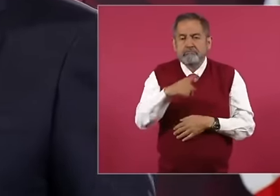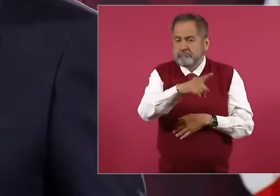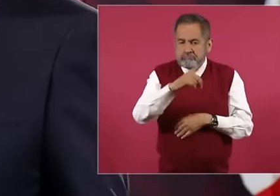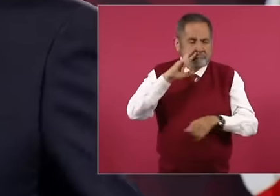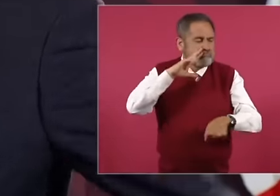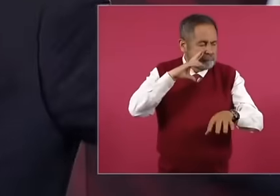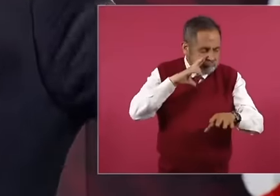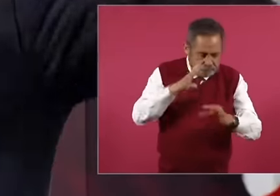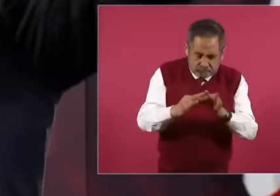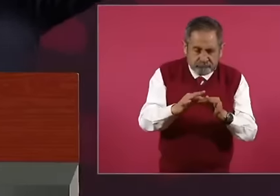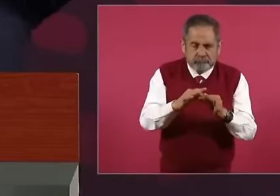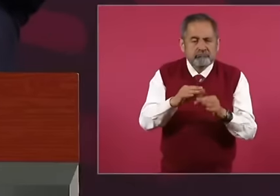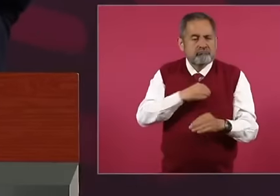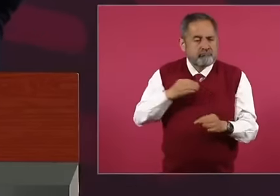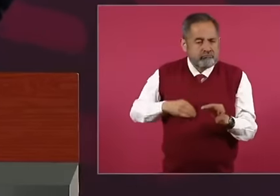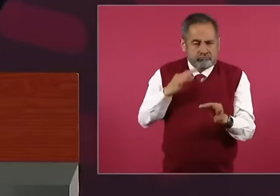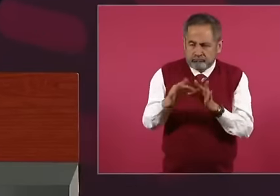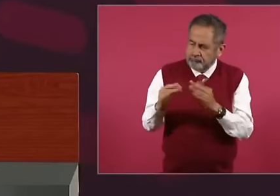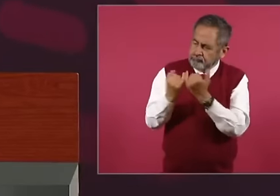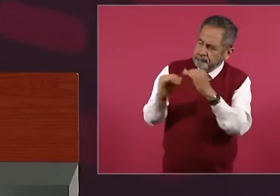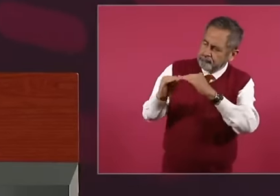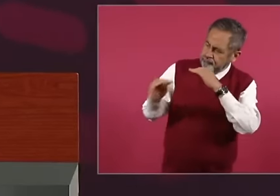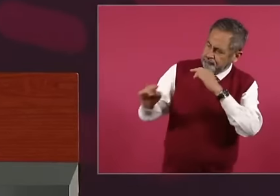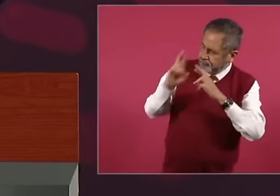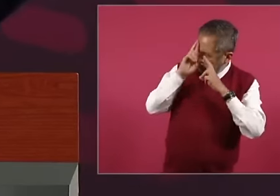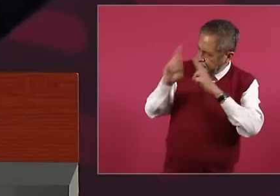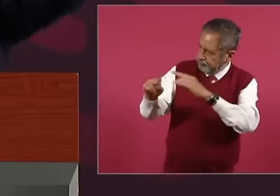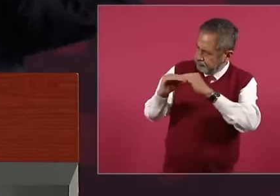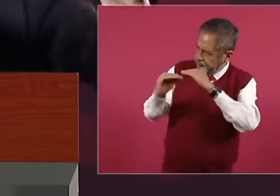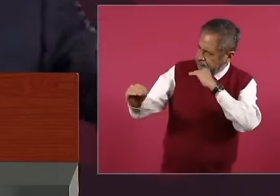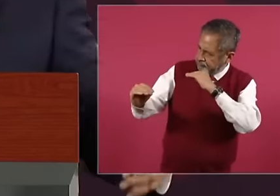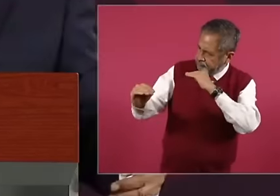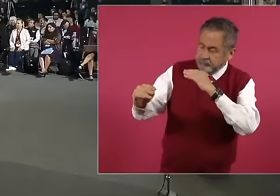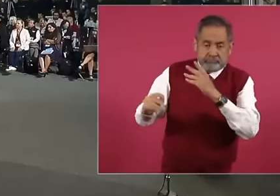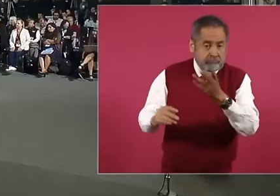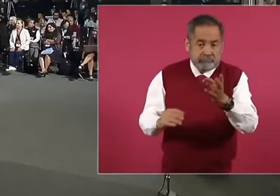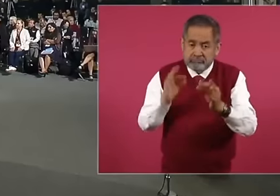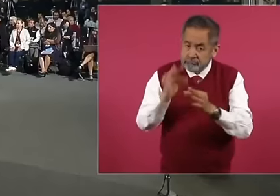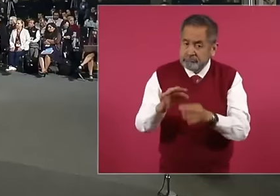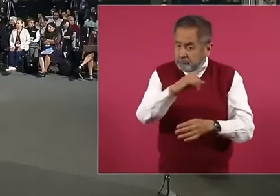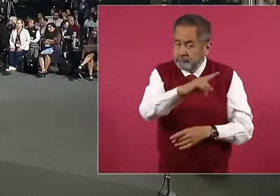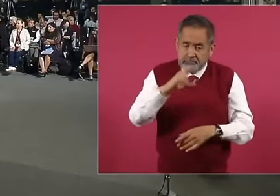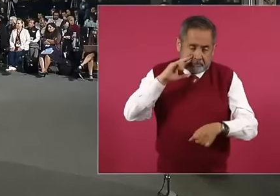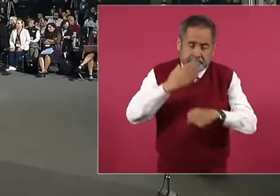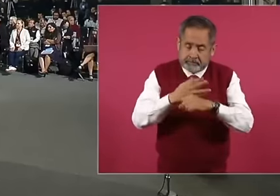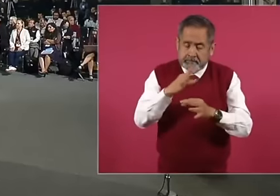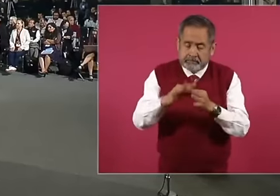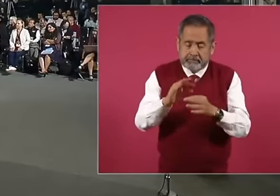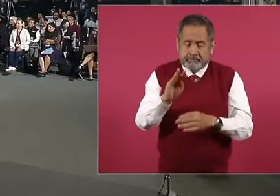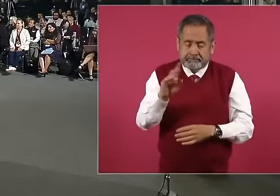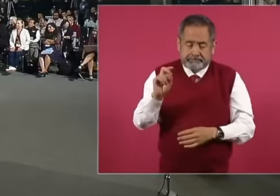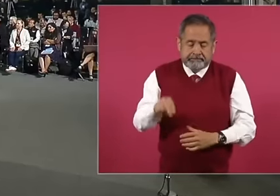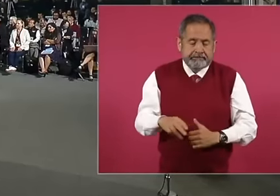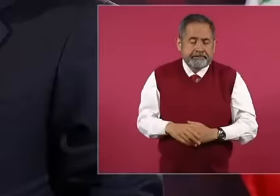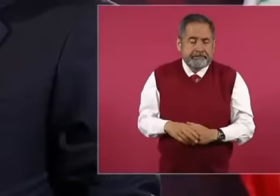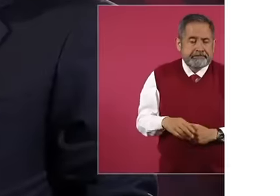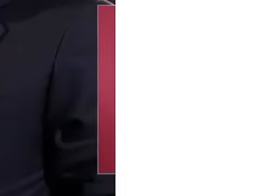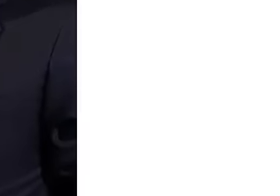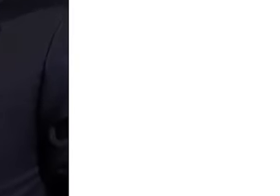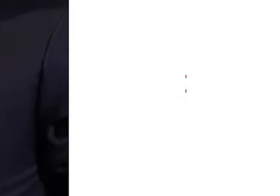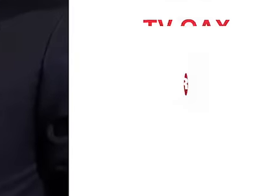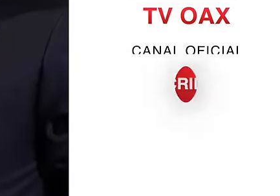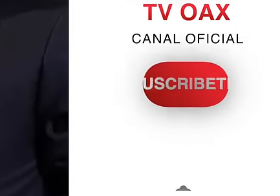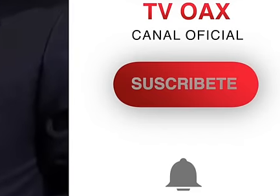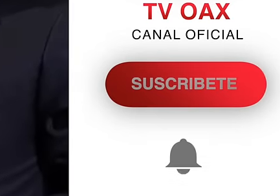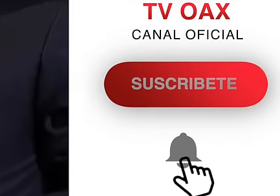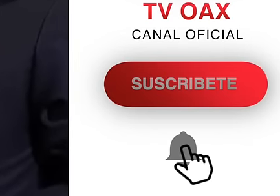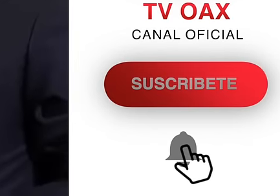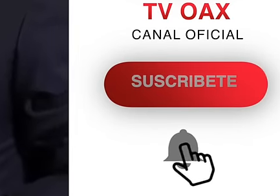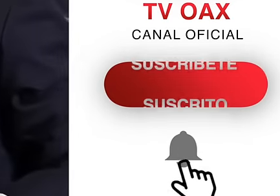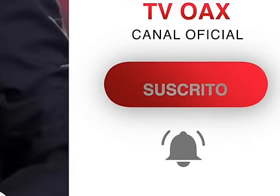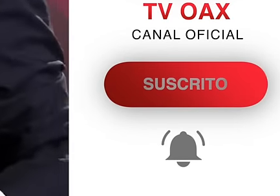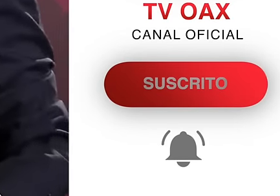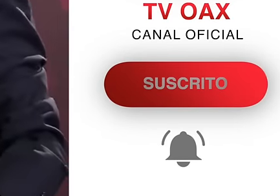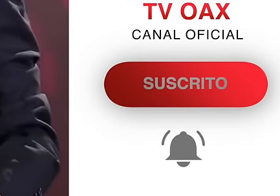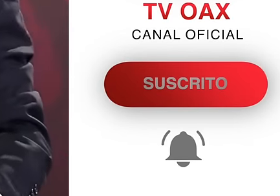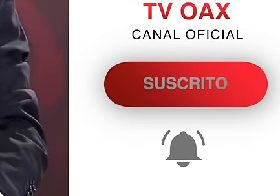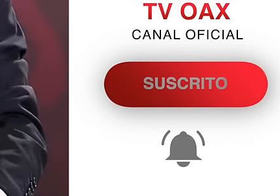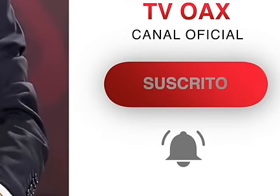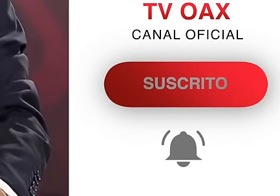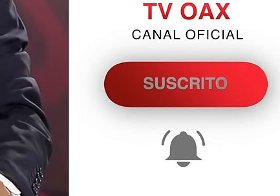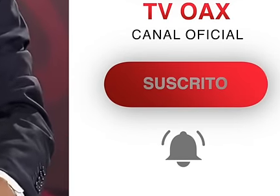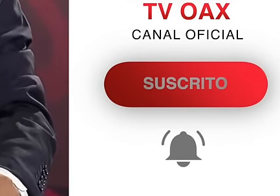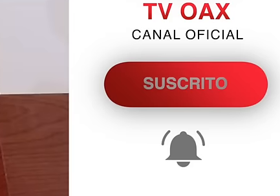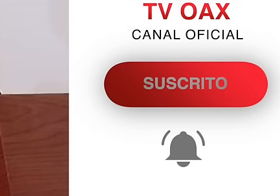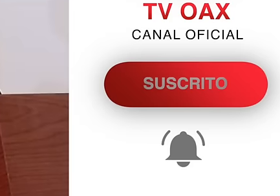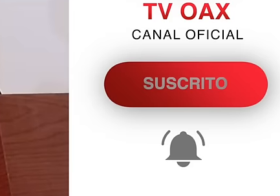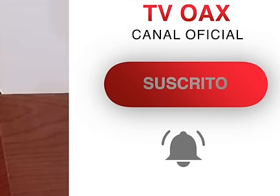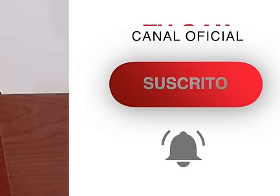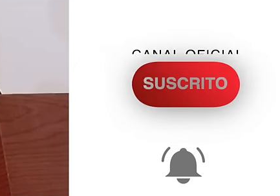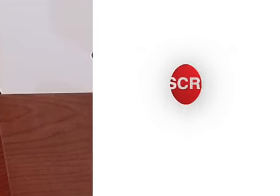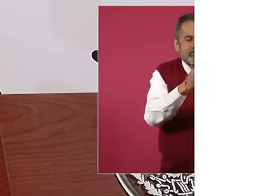But as the song says, the habit is stronger that